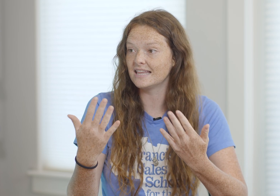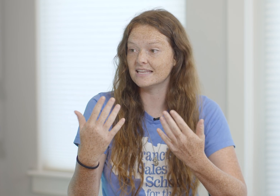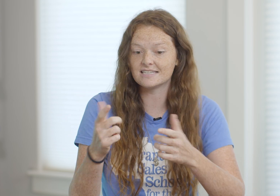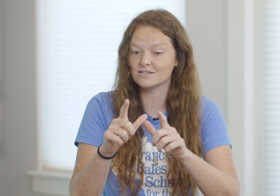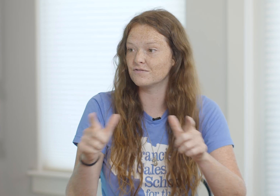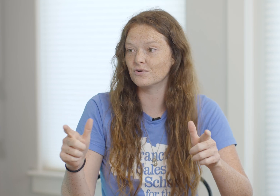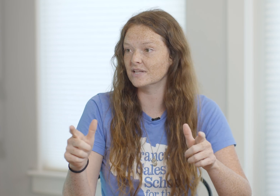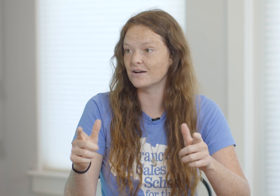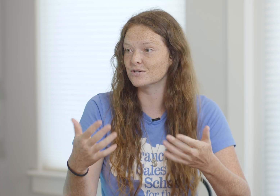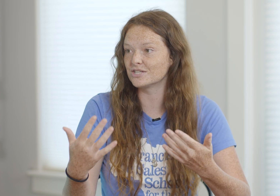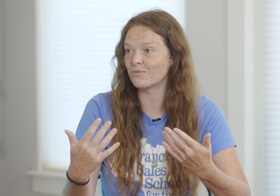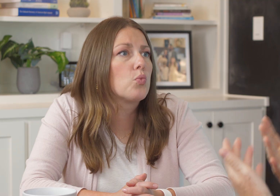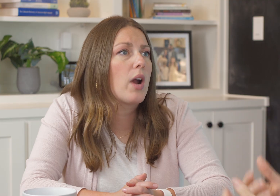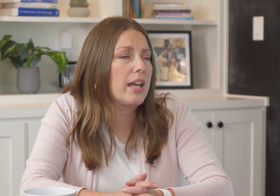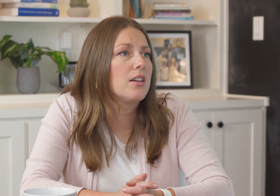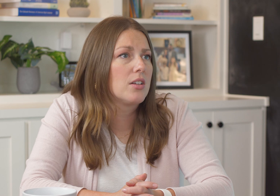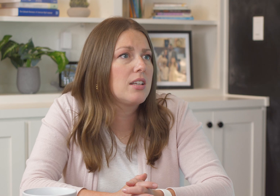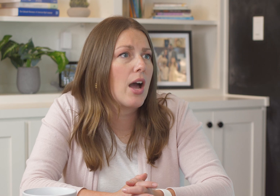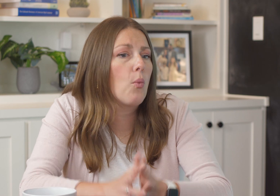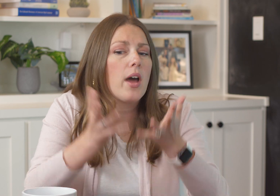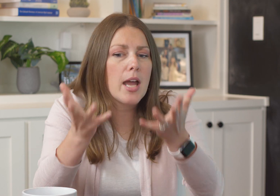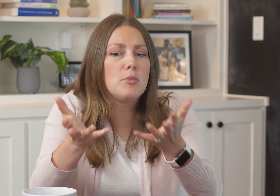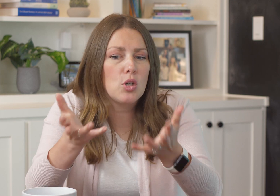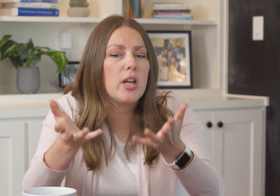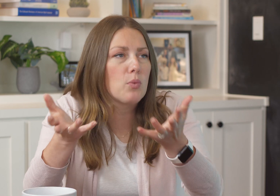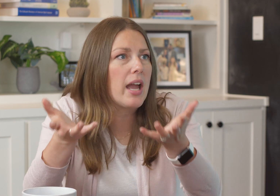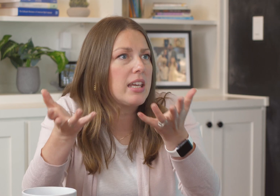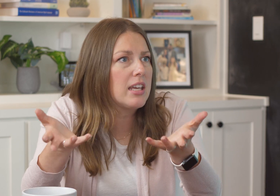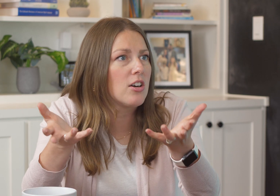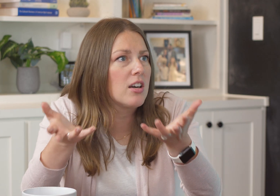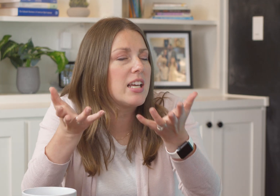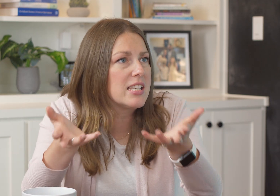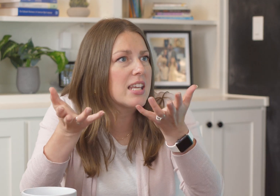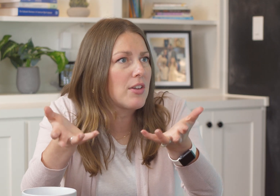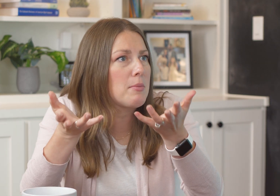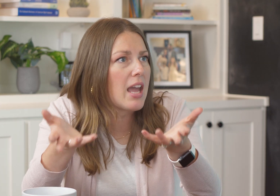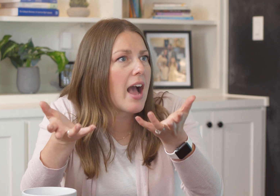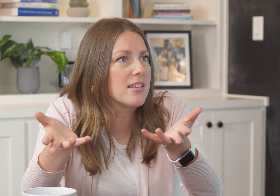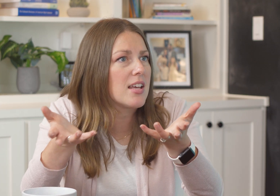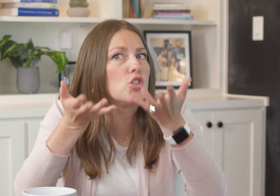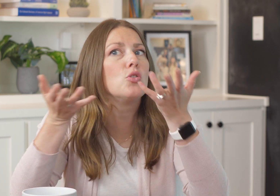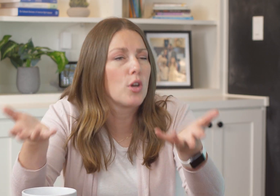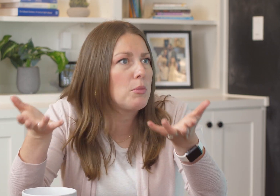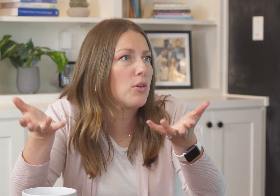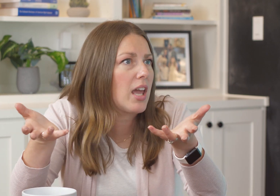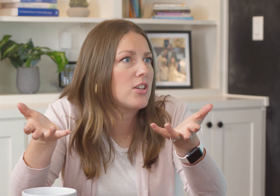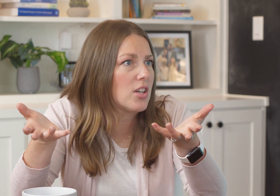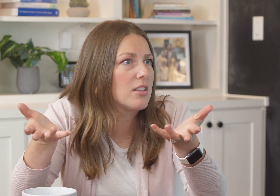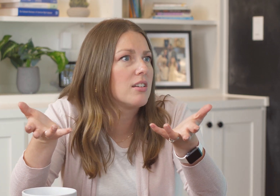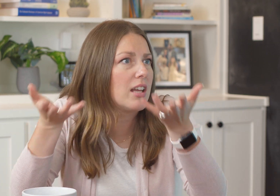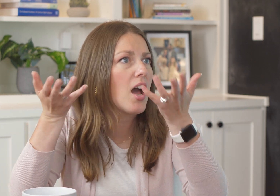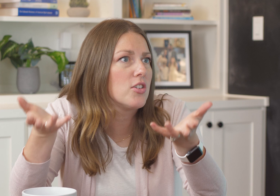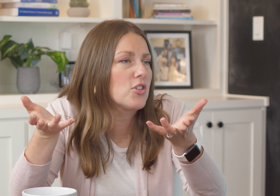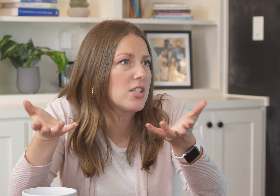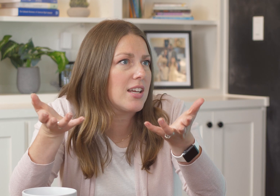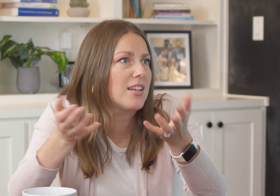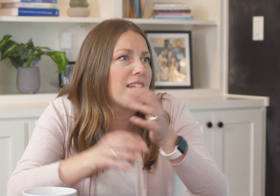this is a full language that we're right. Yeah. What I'm doing right here is giving me access to communication and understanding that.